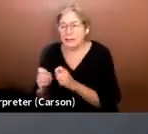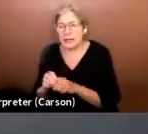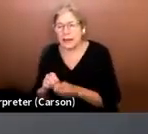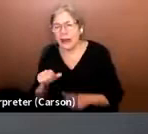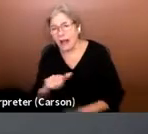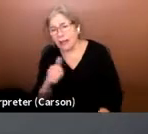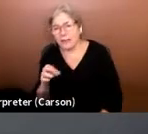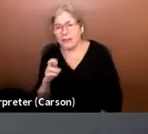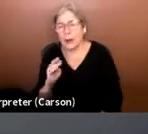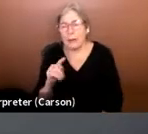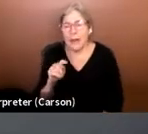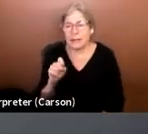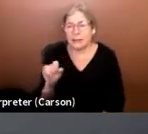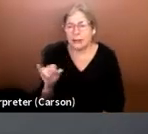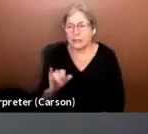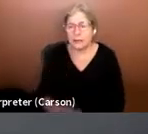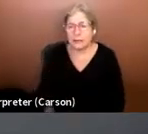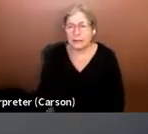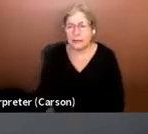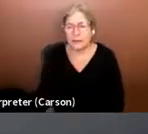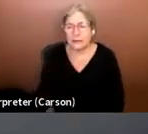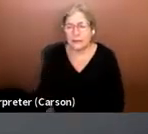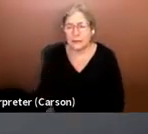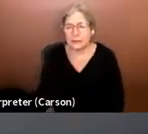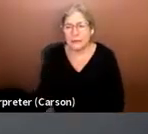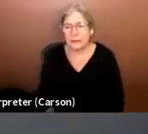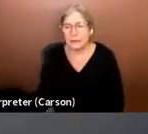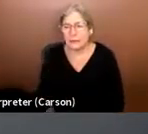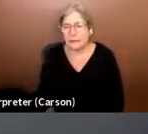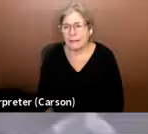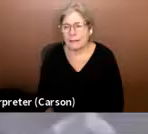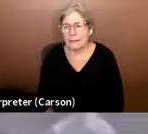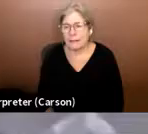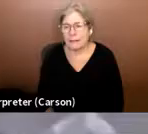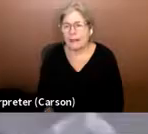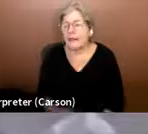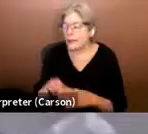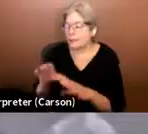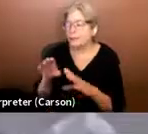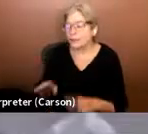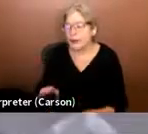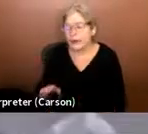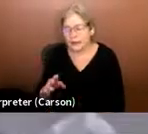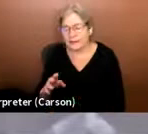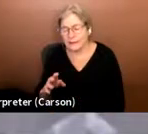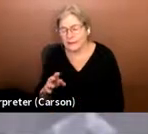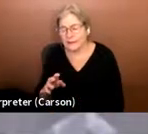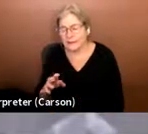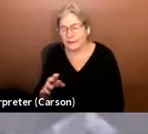. Nick Sousanis: That's great. I mean I think that's why we're gathered today and why